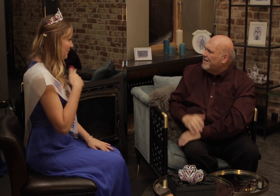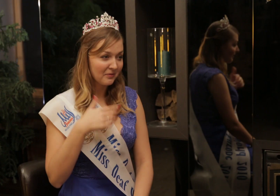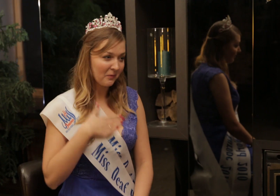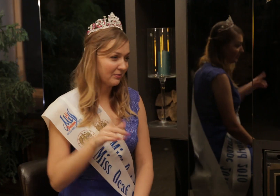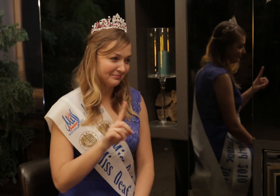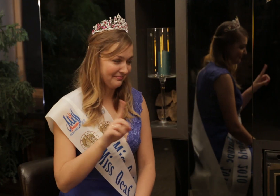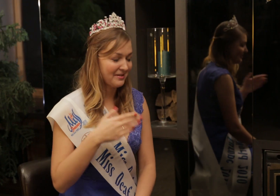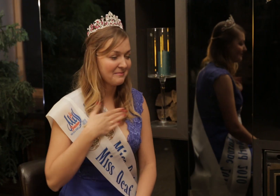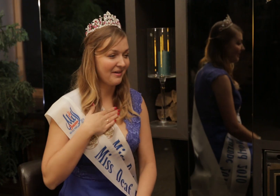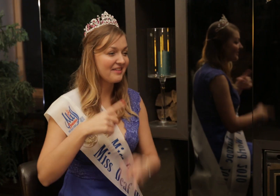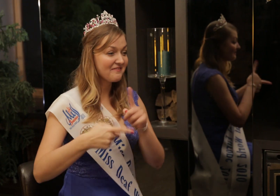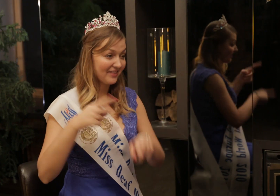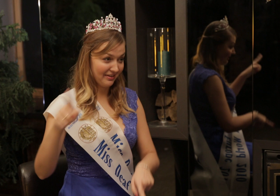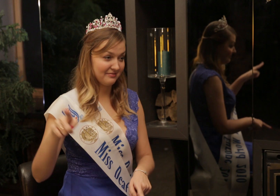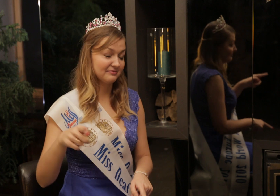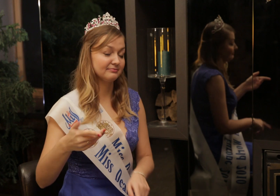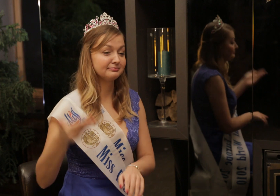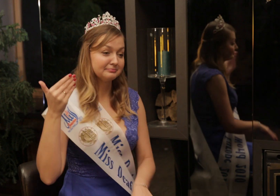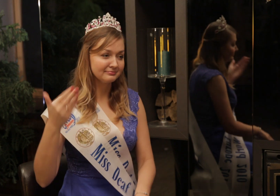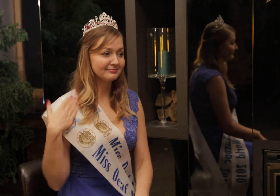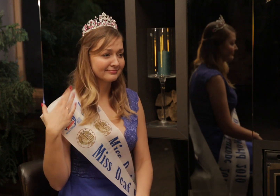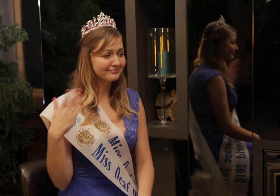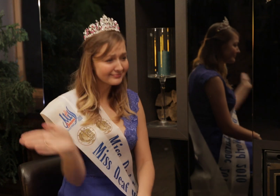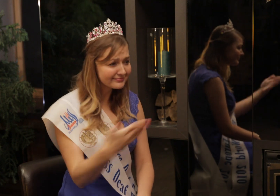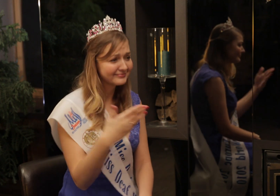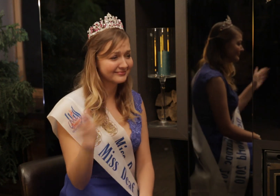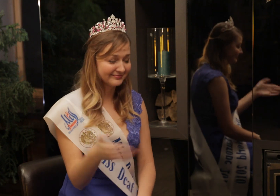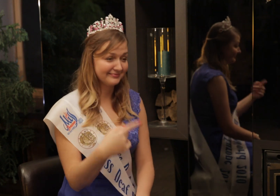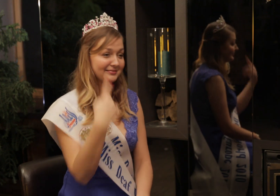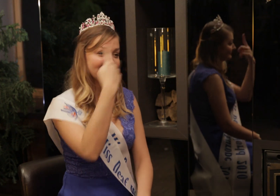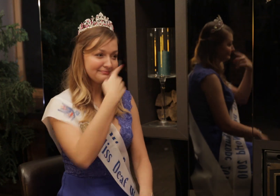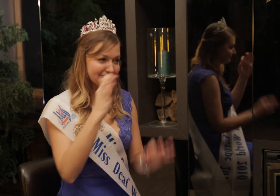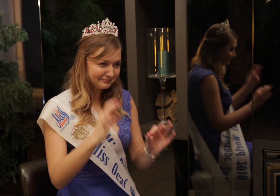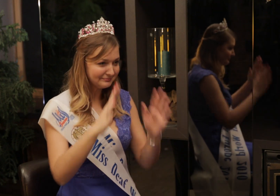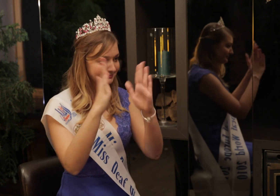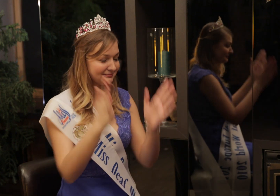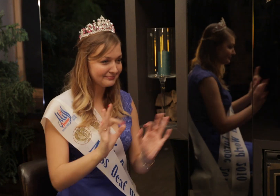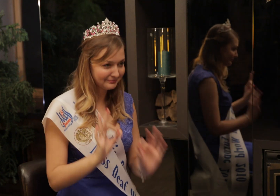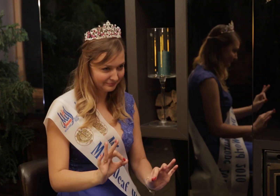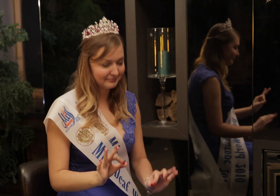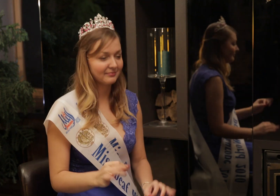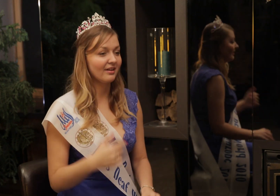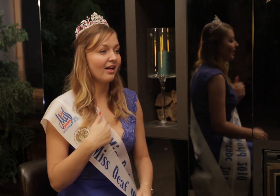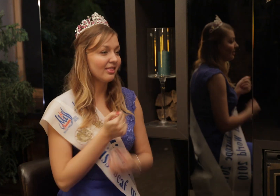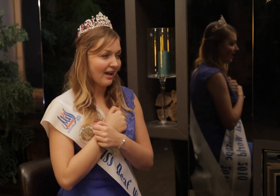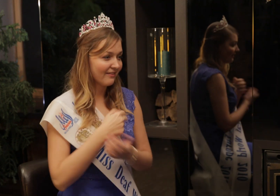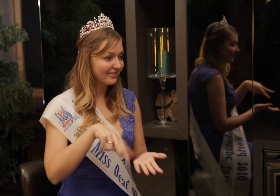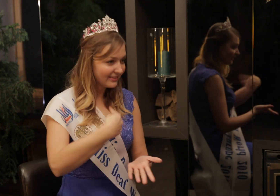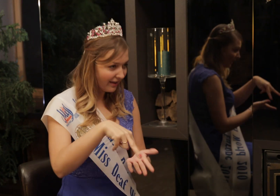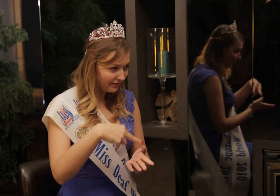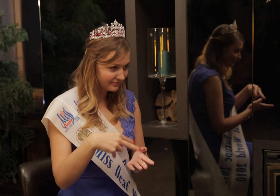I didn’t want to get involved, but my friend encouraged me. I had the looks, and I had the shape. I also love dancing.